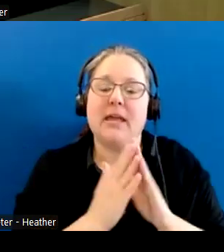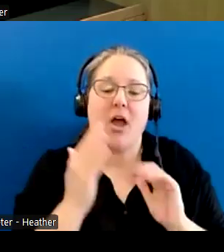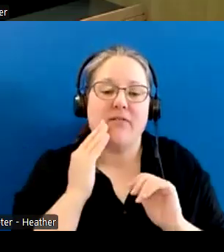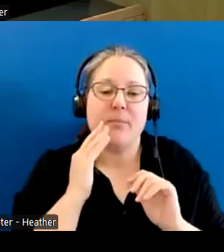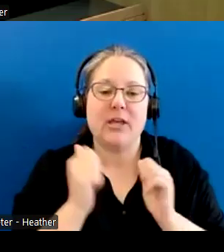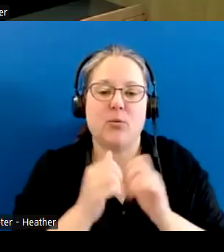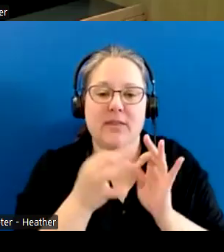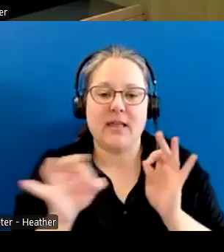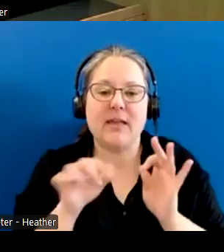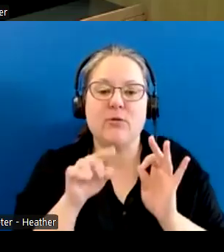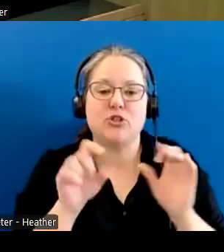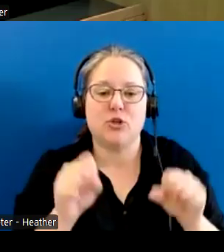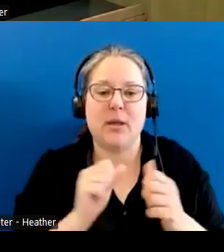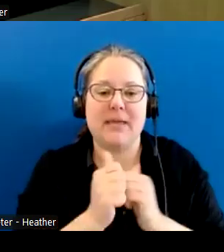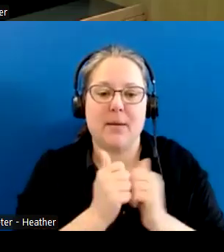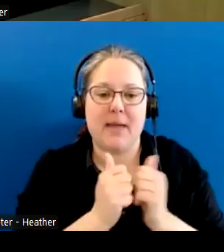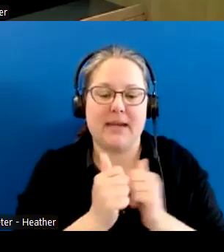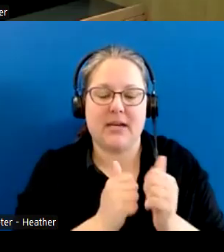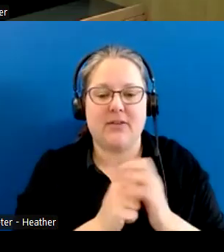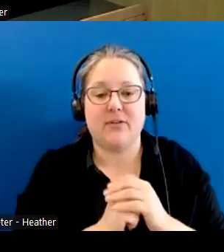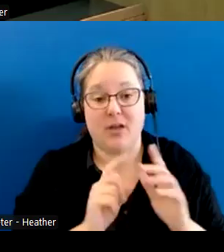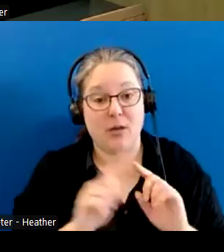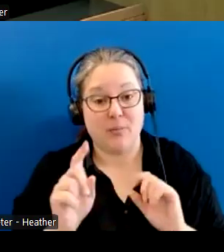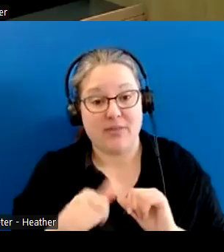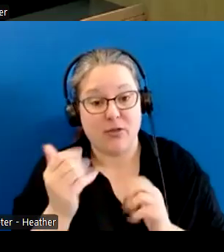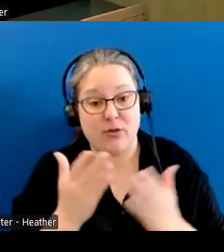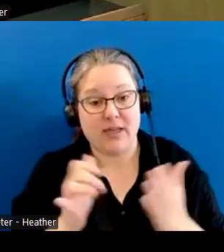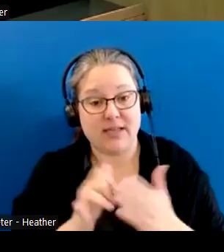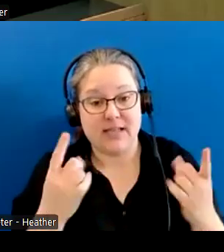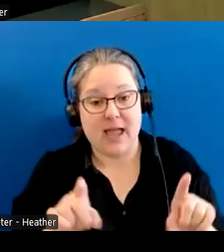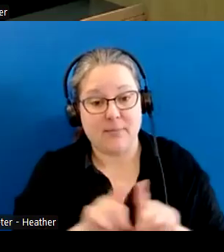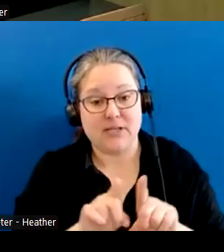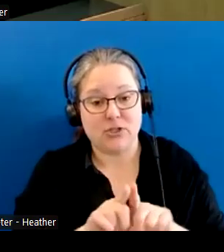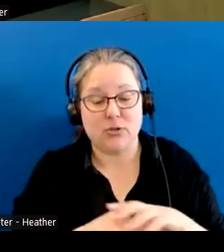with it so that you can be competitive. But there are other things that are happening too.